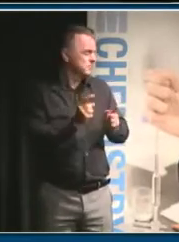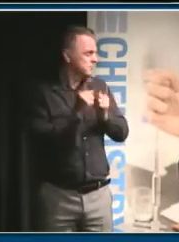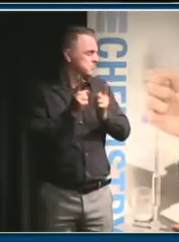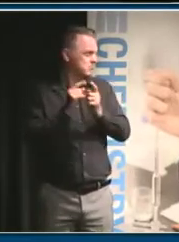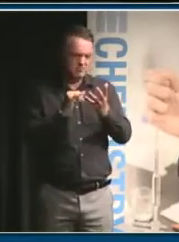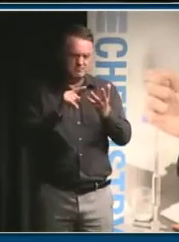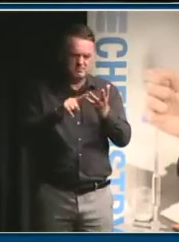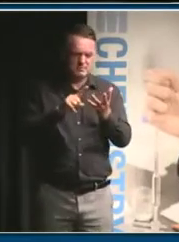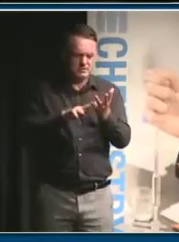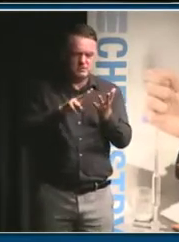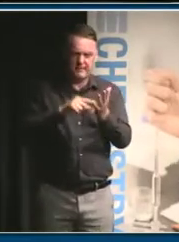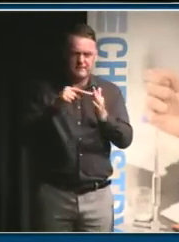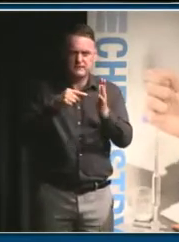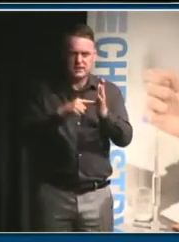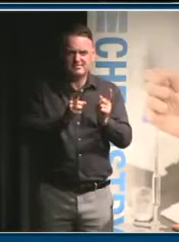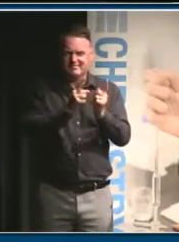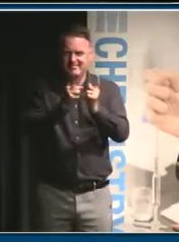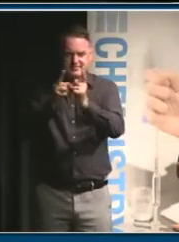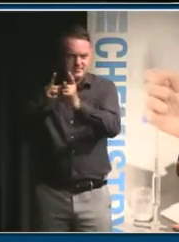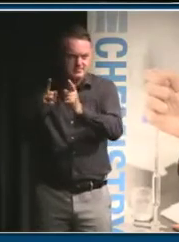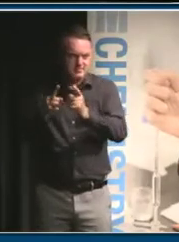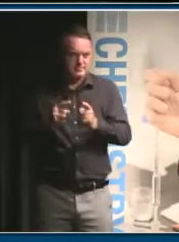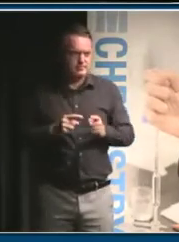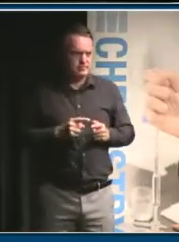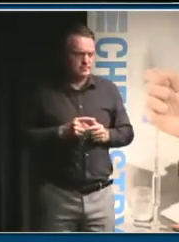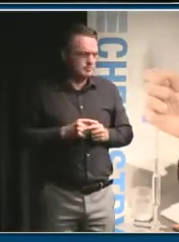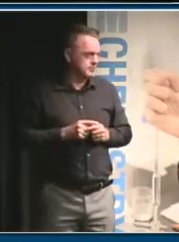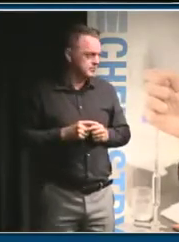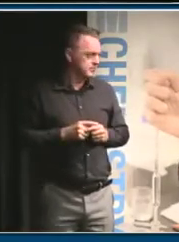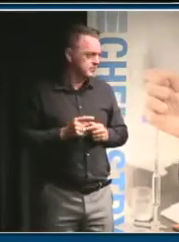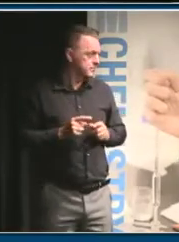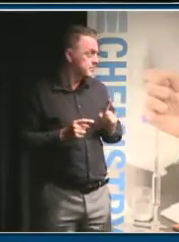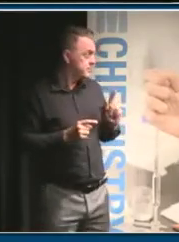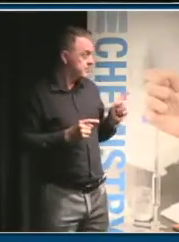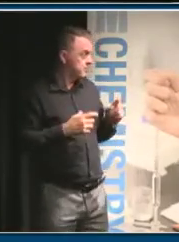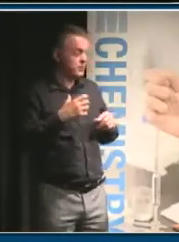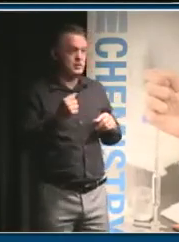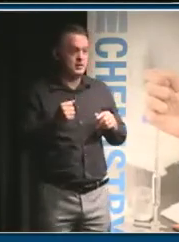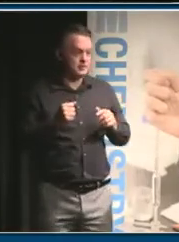all these energies, all these reagents, all this nasty and here we have now this aqueous,